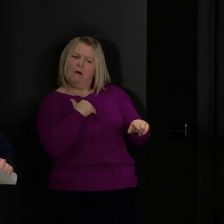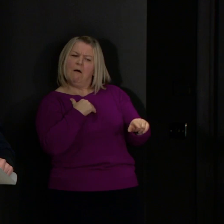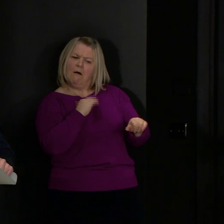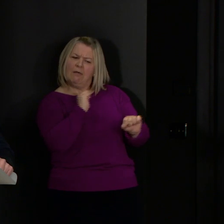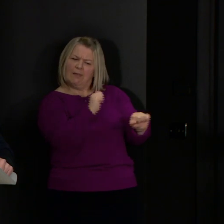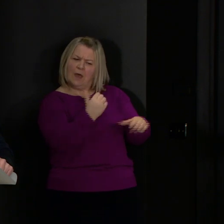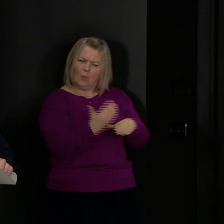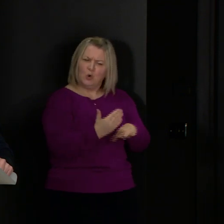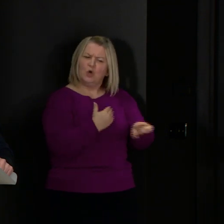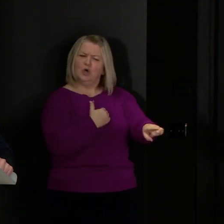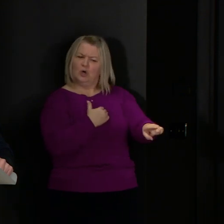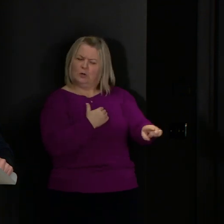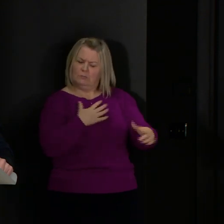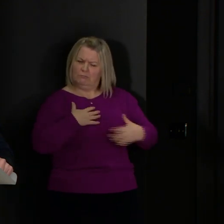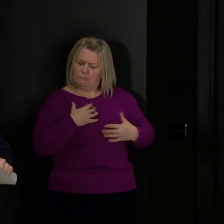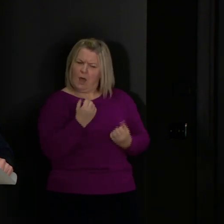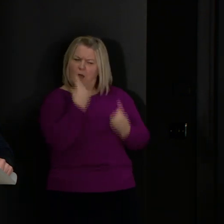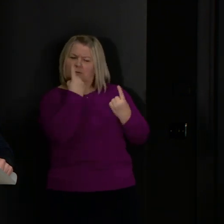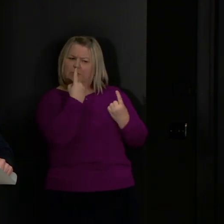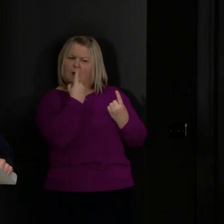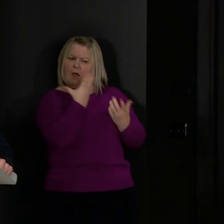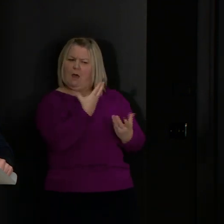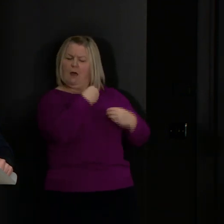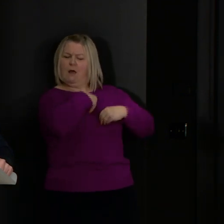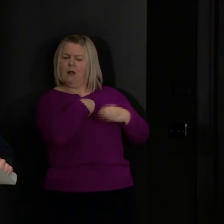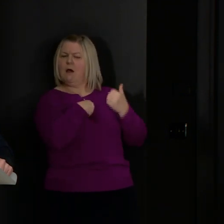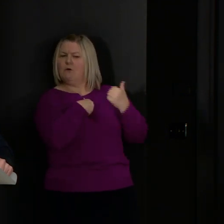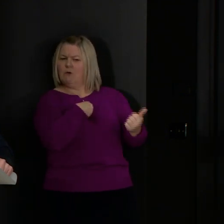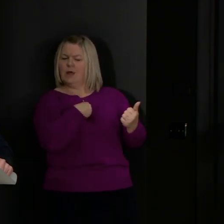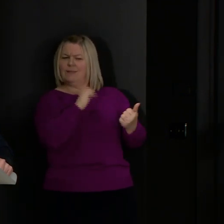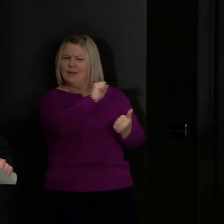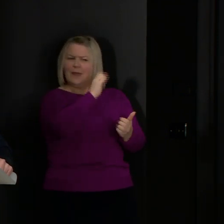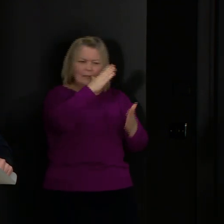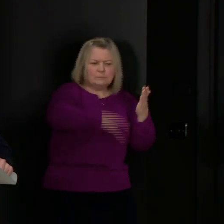and that I can take your experience and the wisdom that you're able to give me